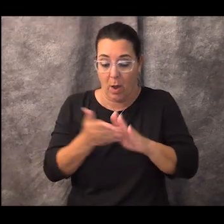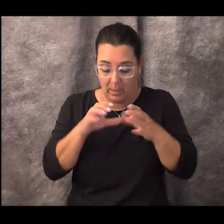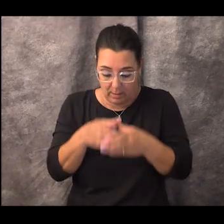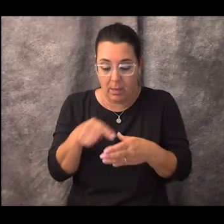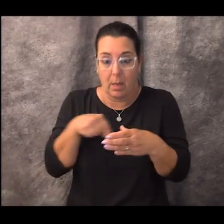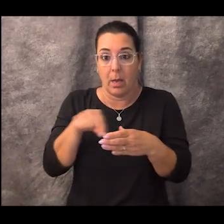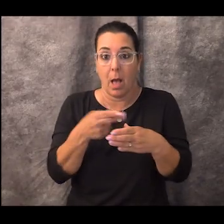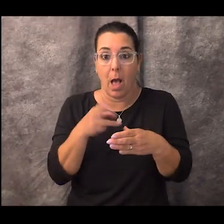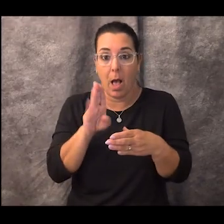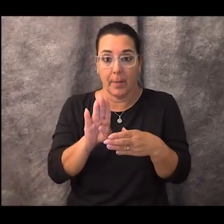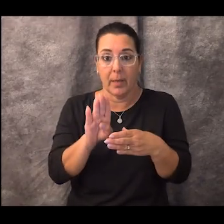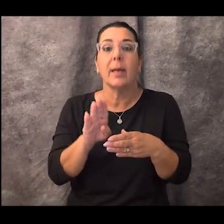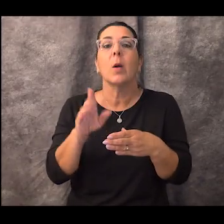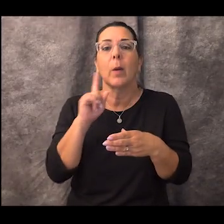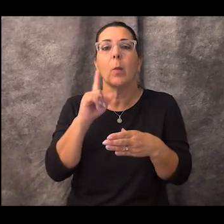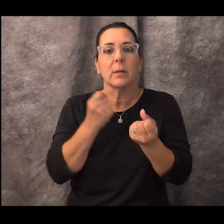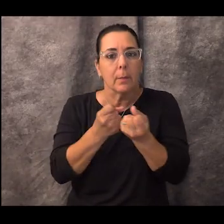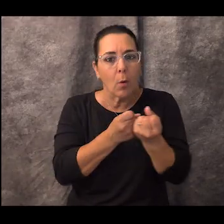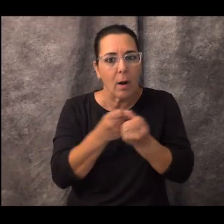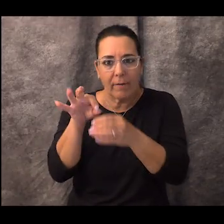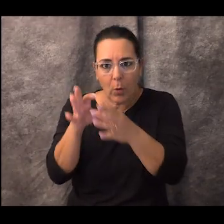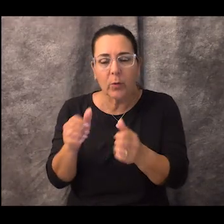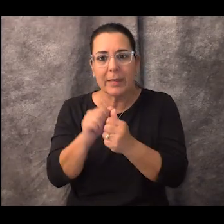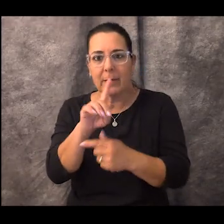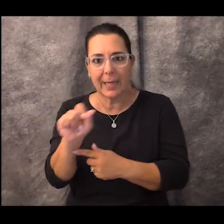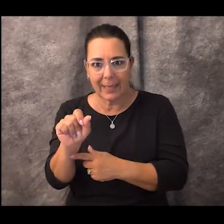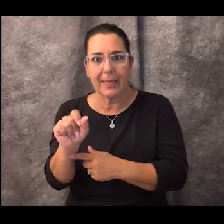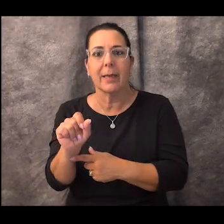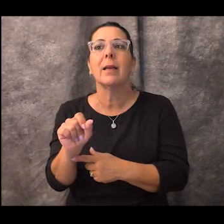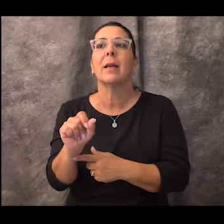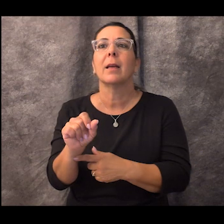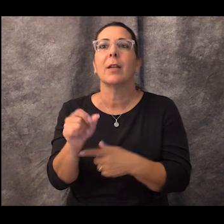voters with disabilities, actually, during early voting and on Election Day, when they're going to vote.